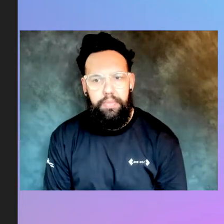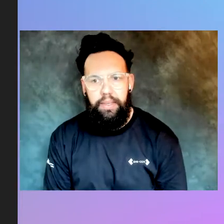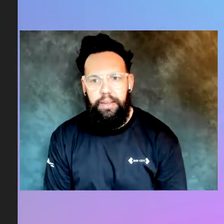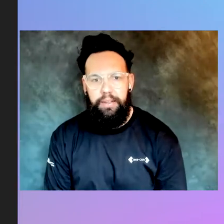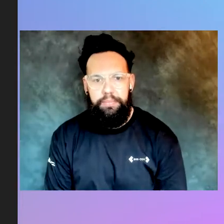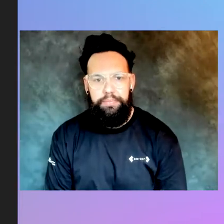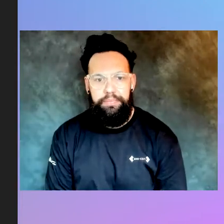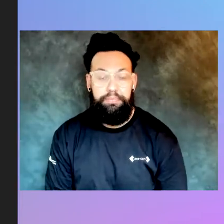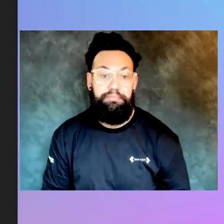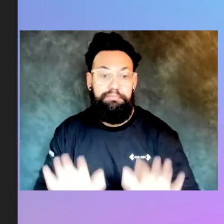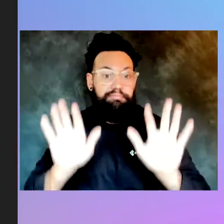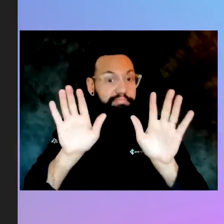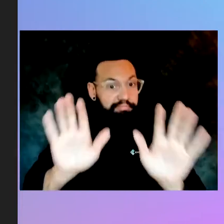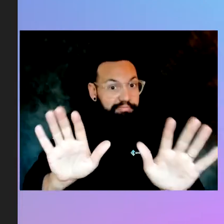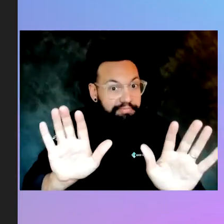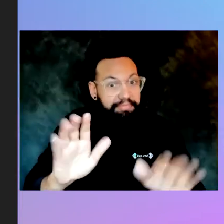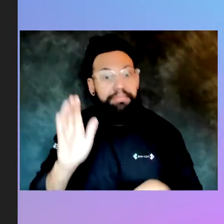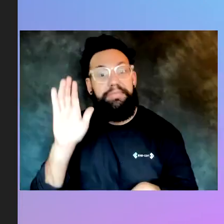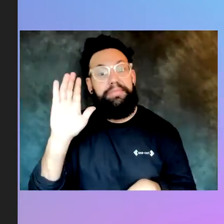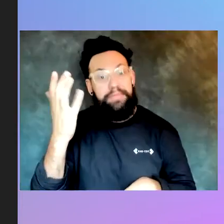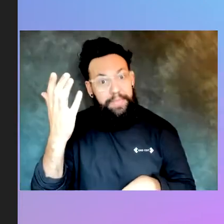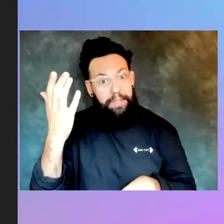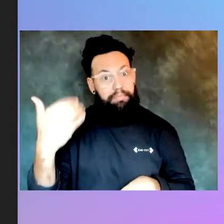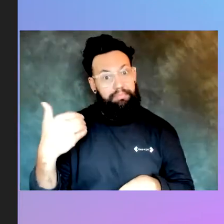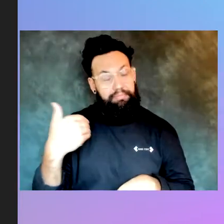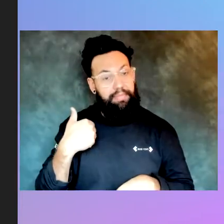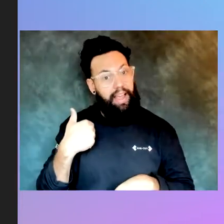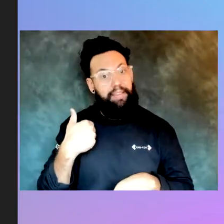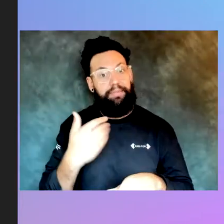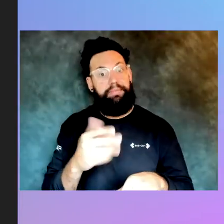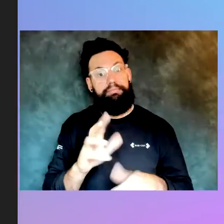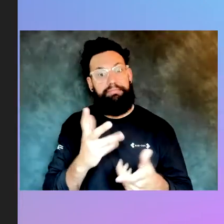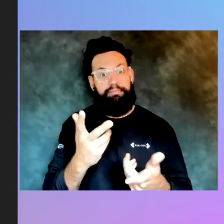It looks like we have well-written, accessible code